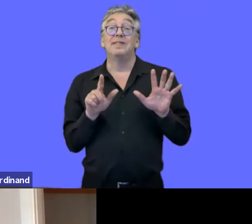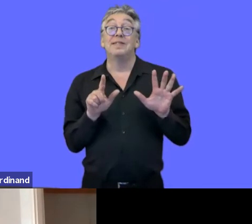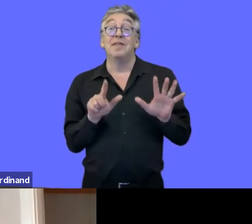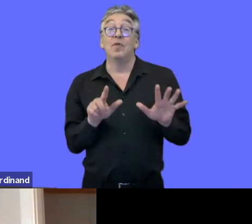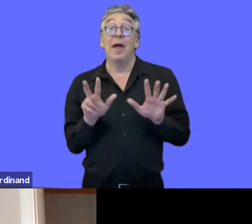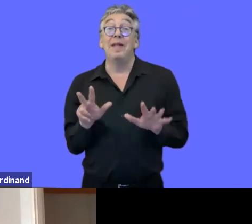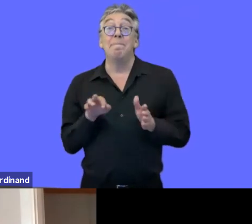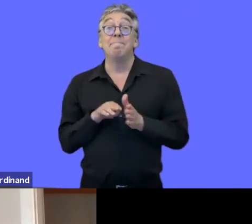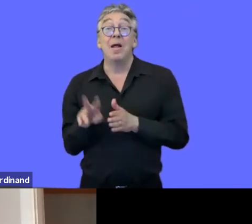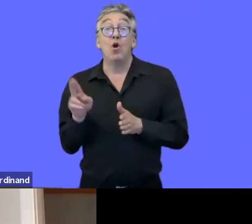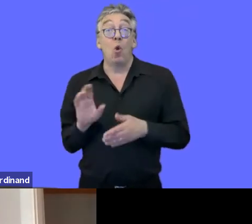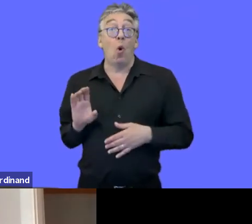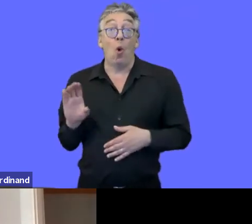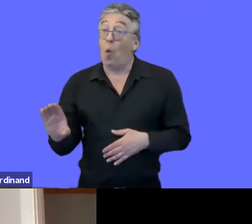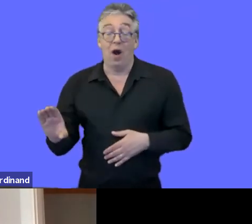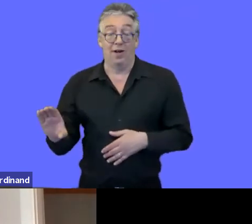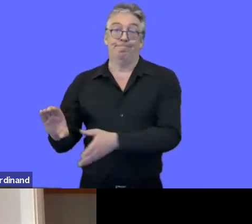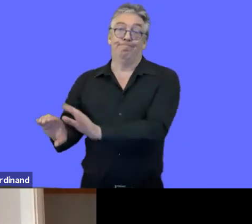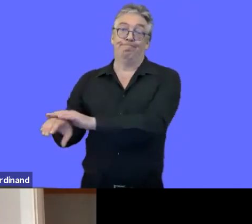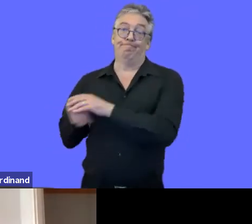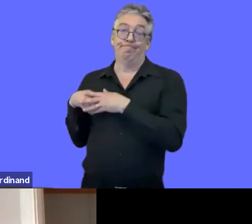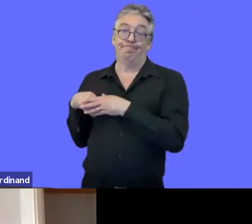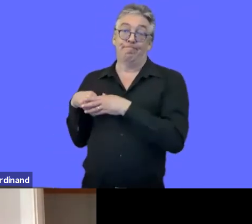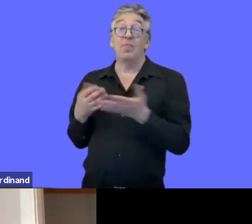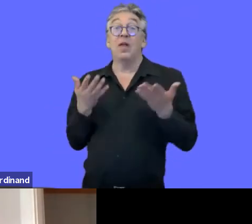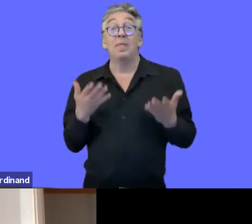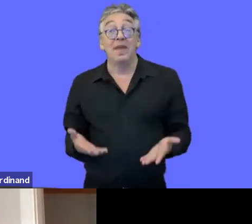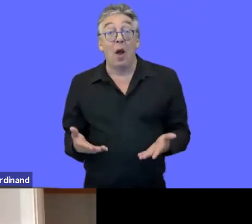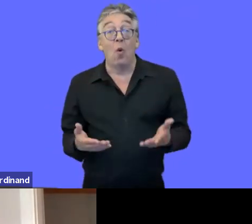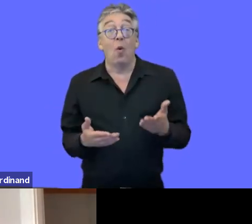and this month we were informed that the institutions will not be built.